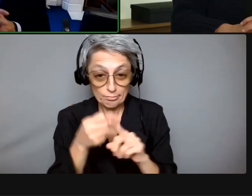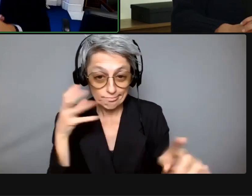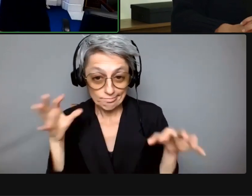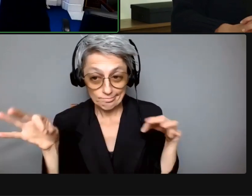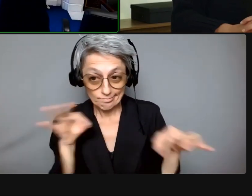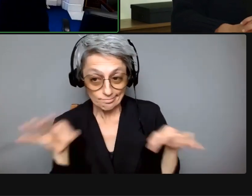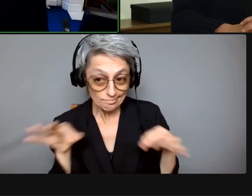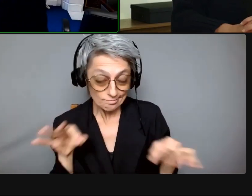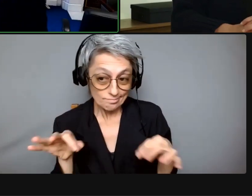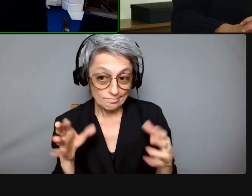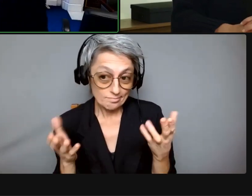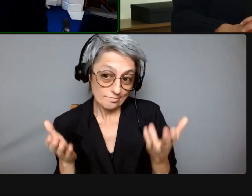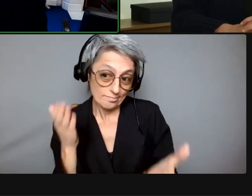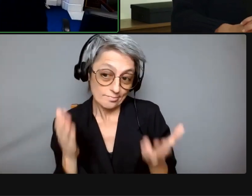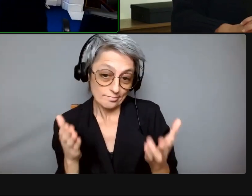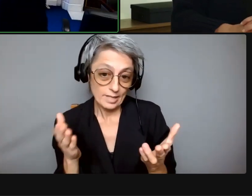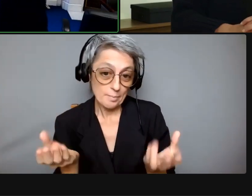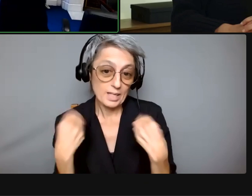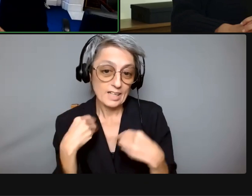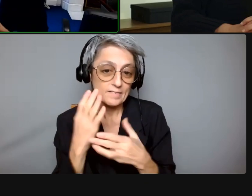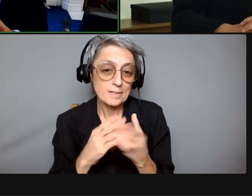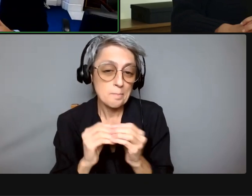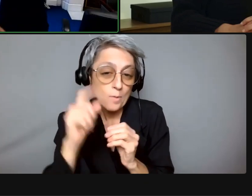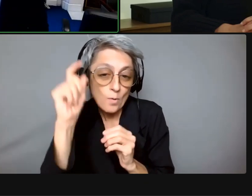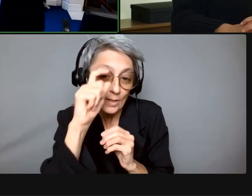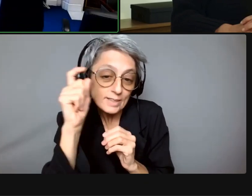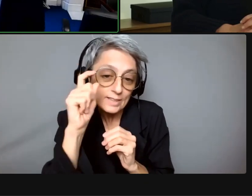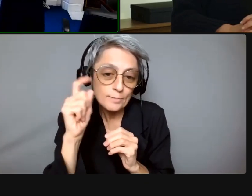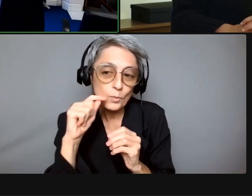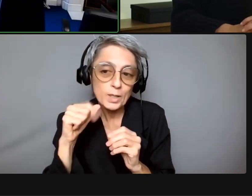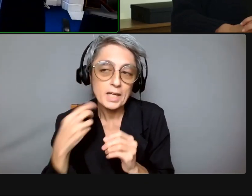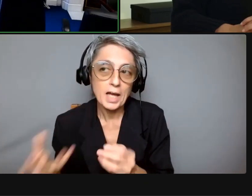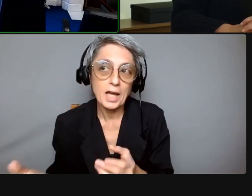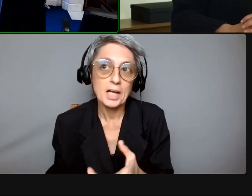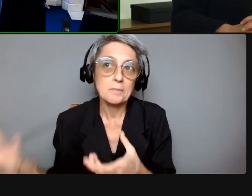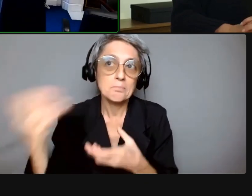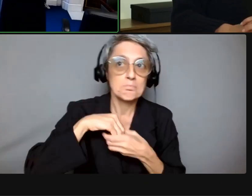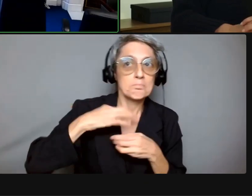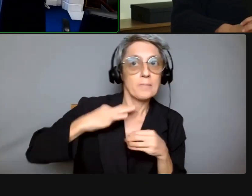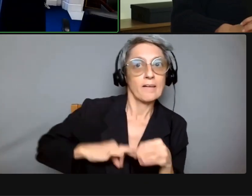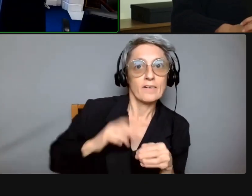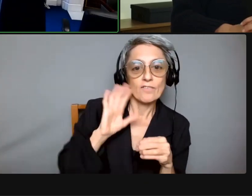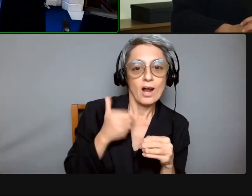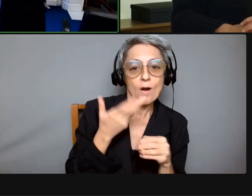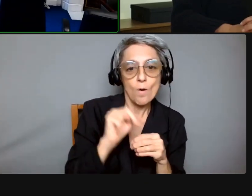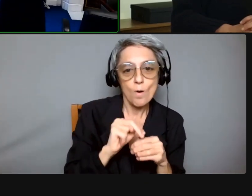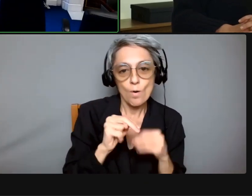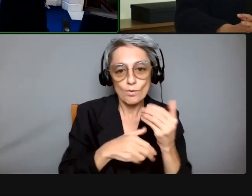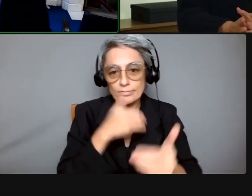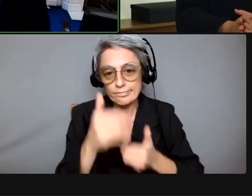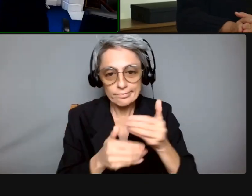that we might also take away again around you? Ms. Jackson: Yeah, we actually